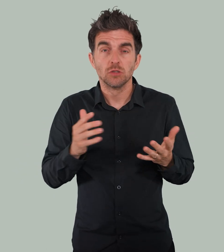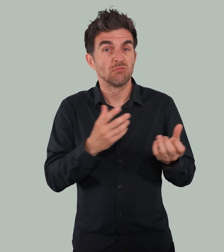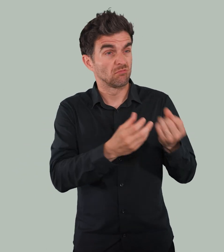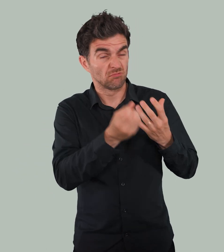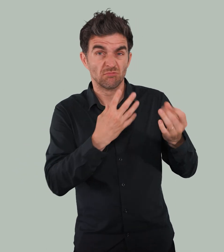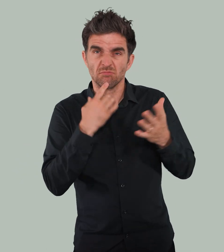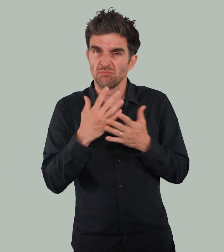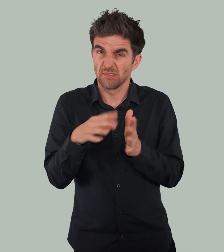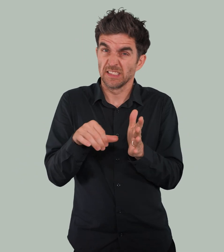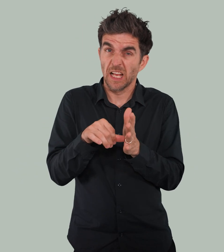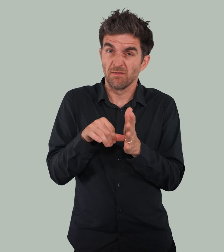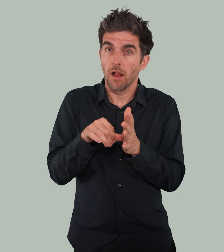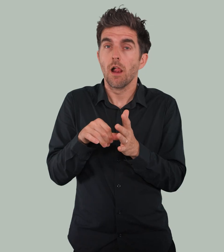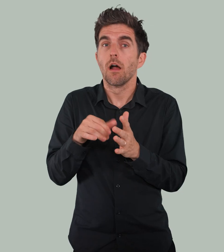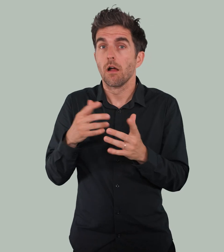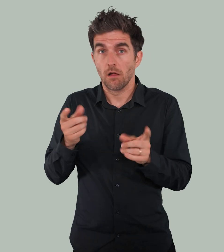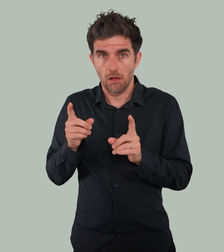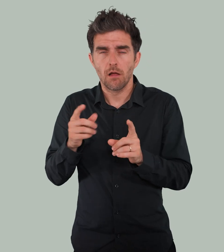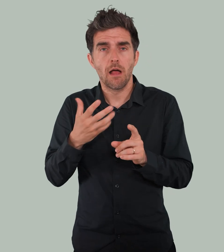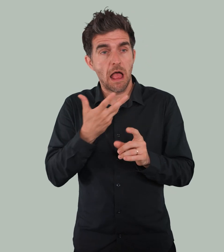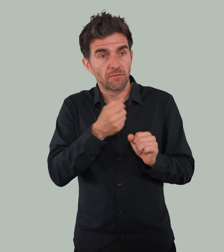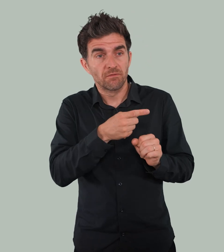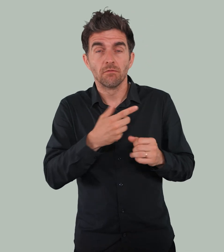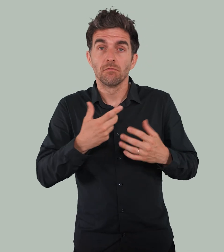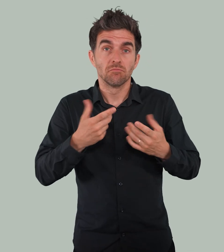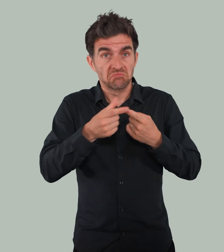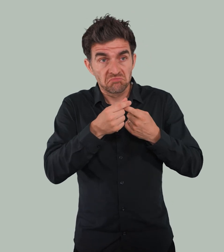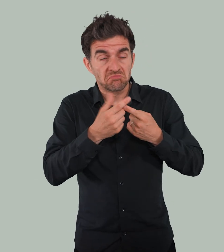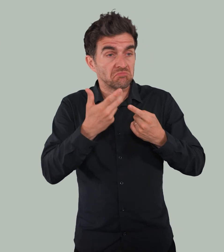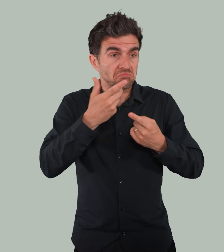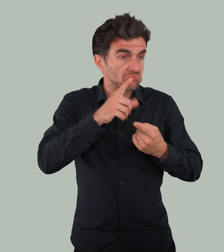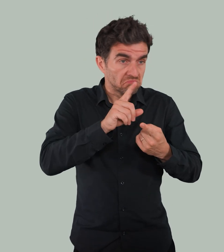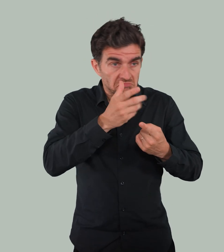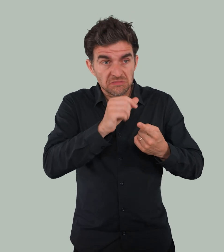Respondents describe difficulties in capturing the combined impact